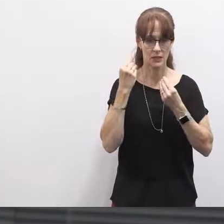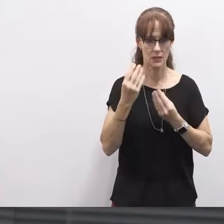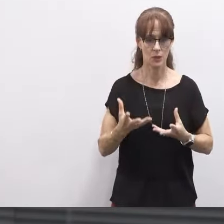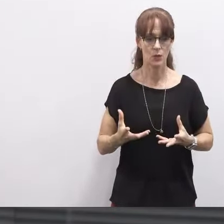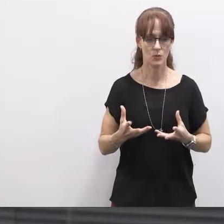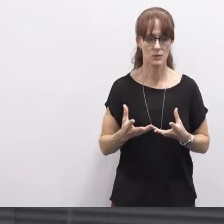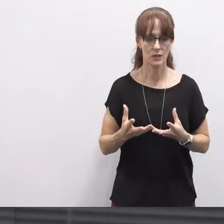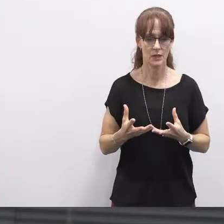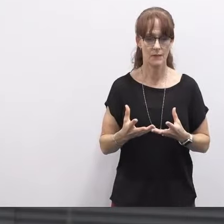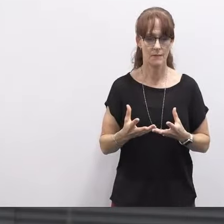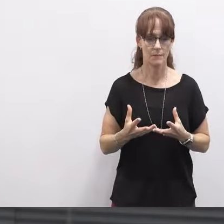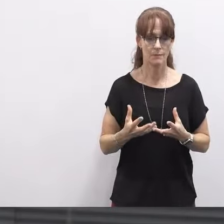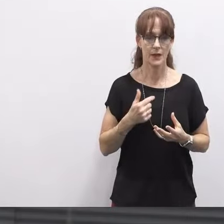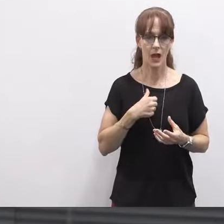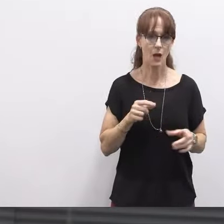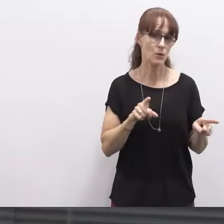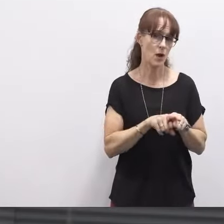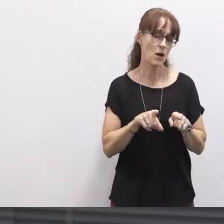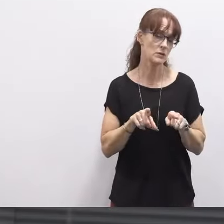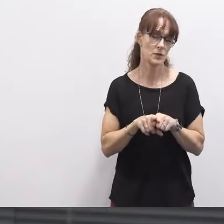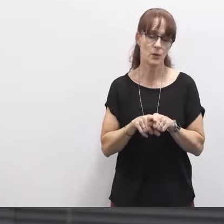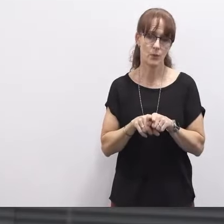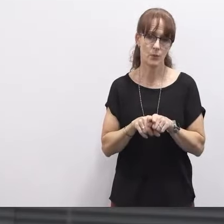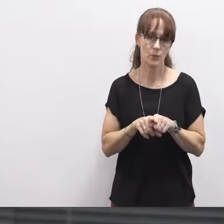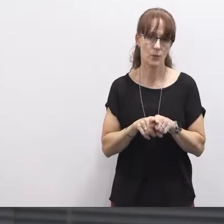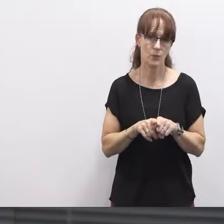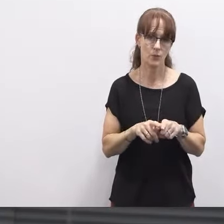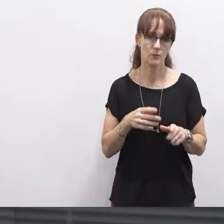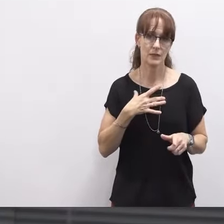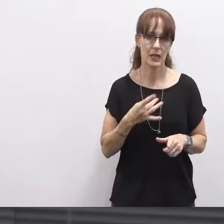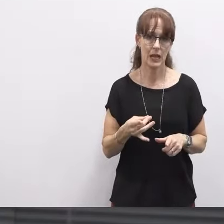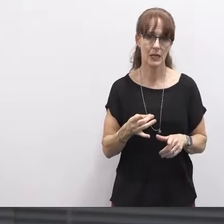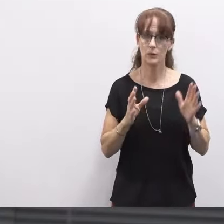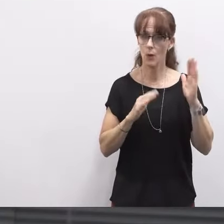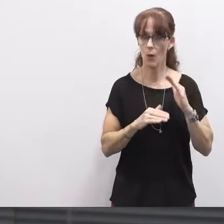And I would also like to hopefully encourage